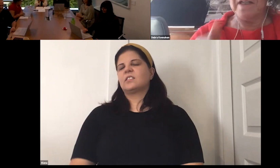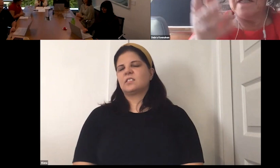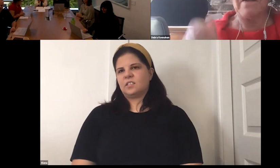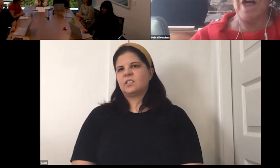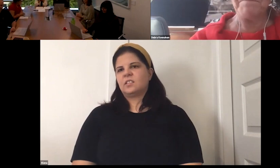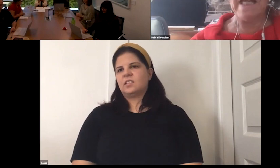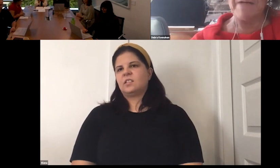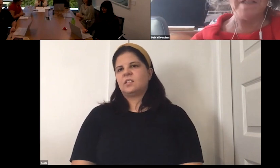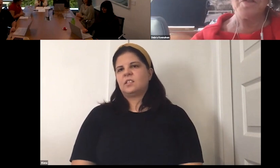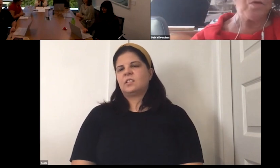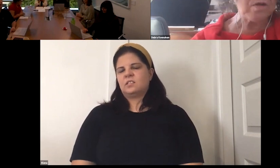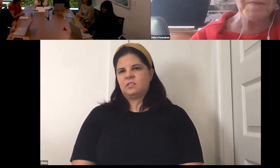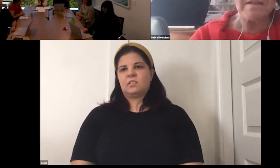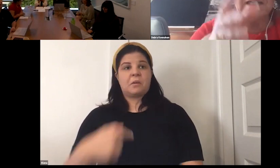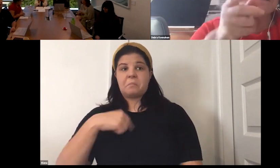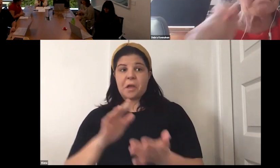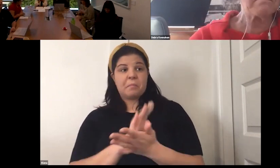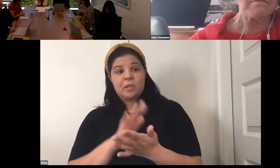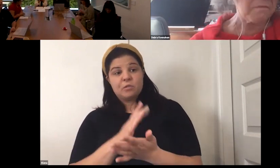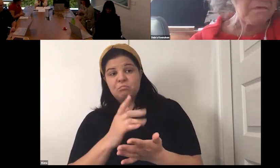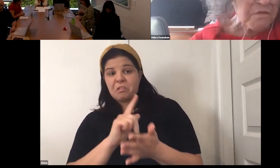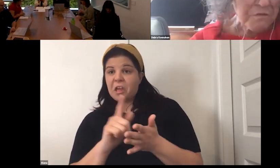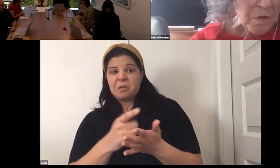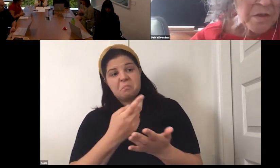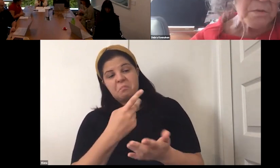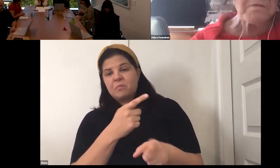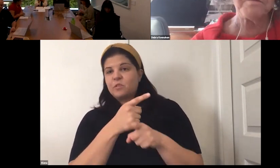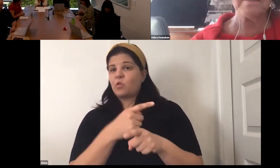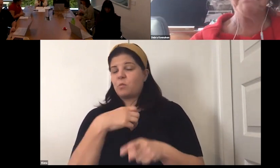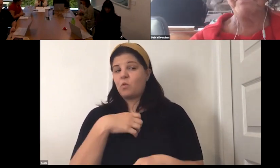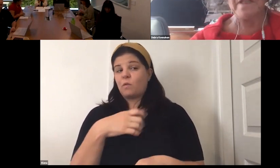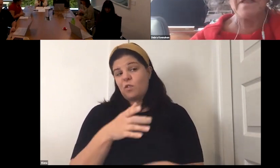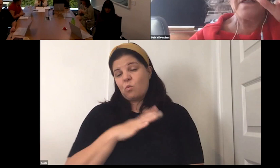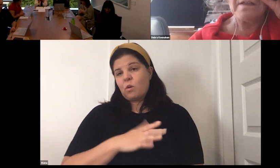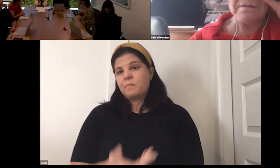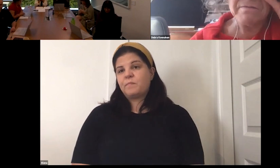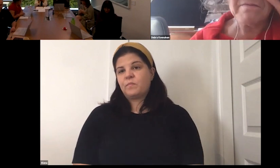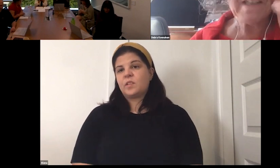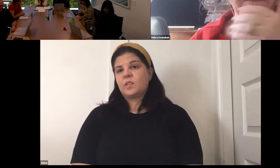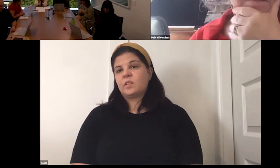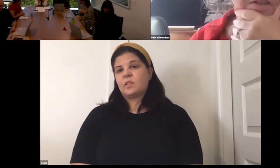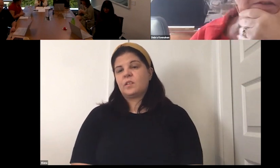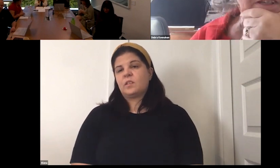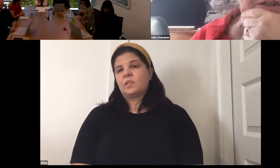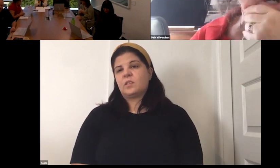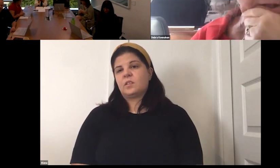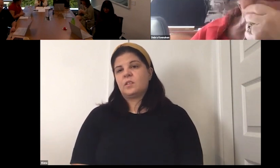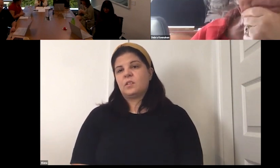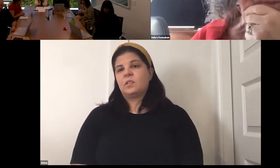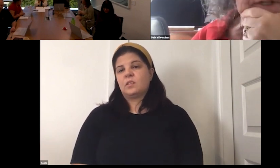And I'd be happy to talk about that further with - if, you know, if that's desired.